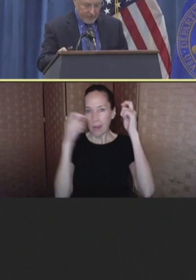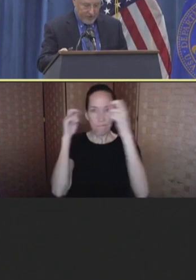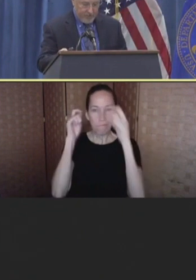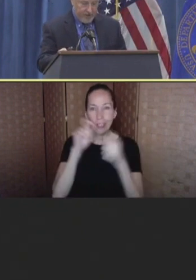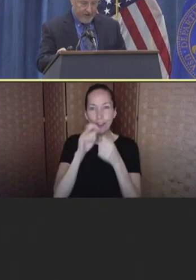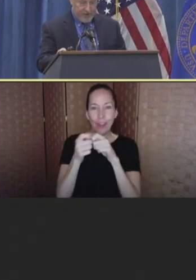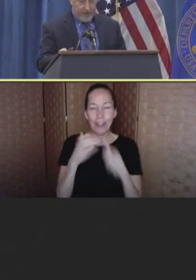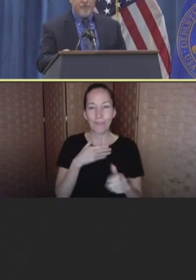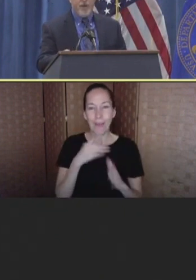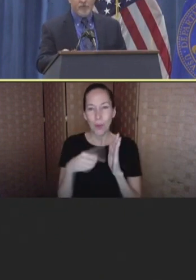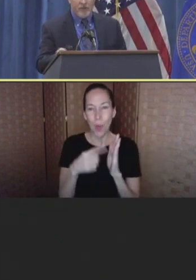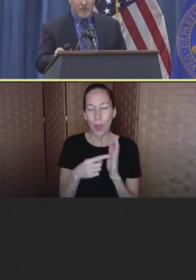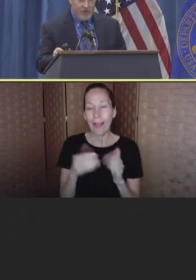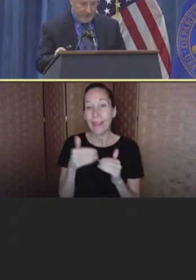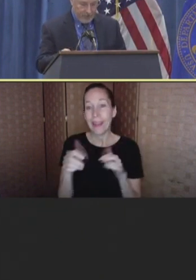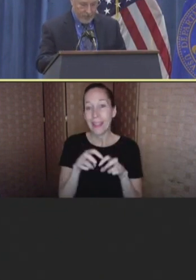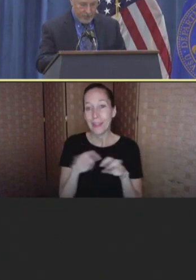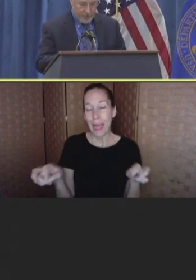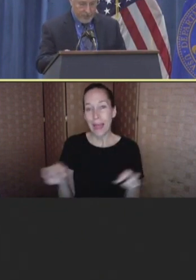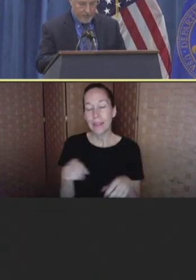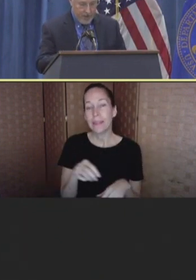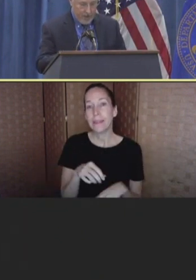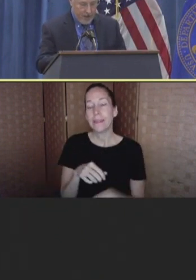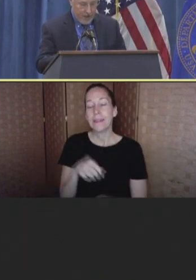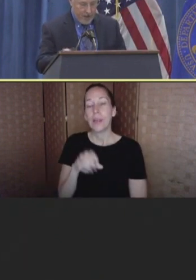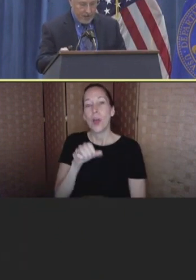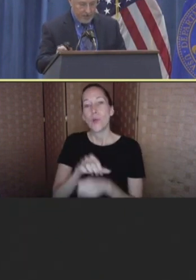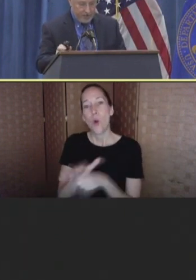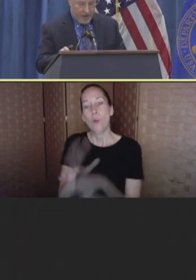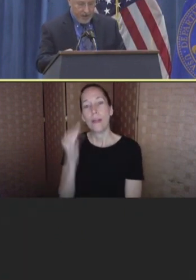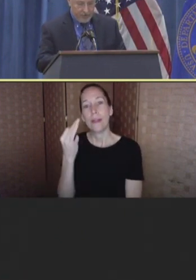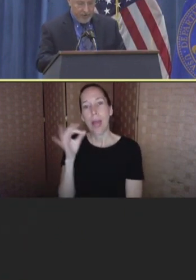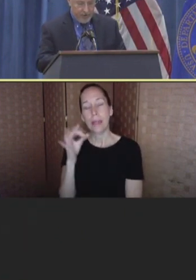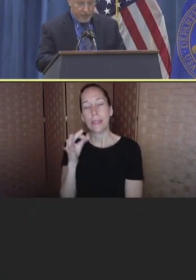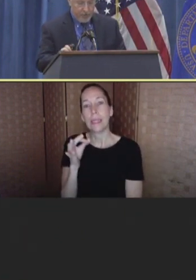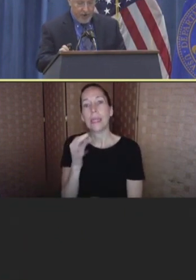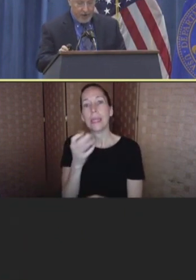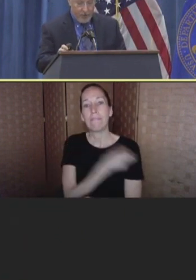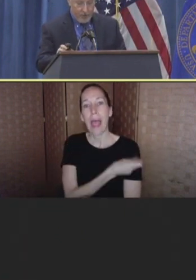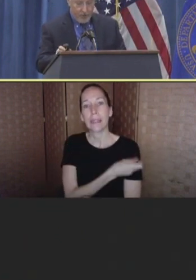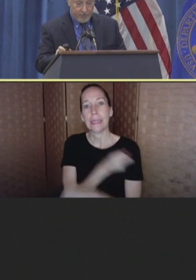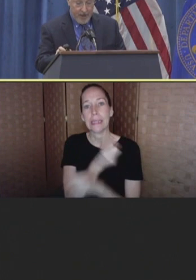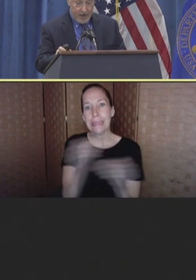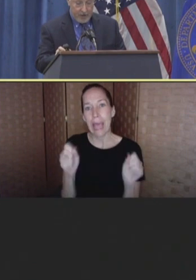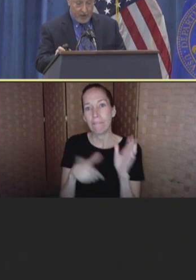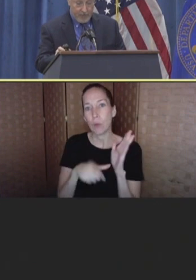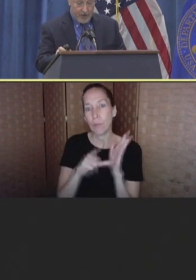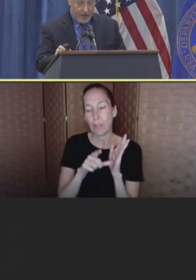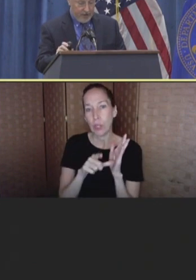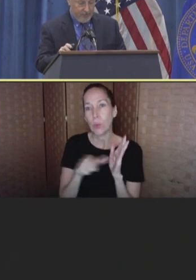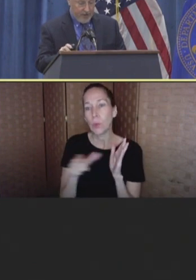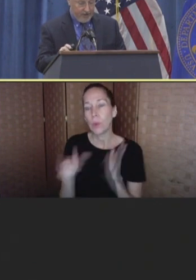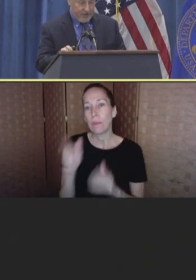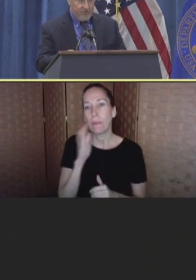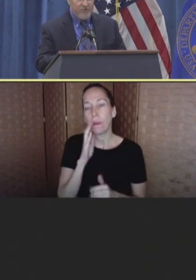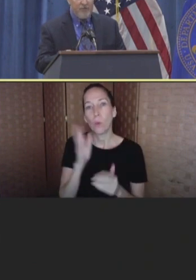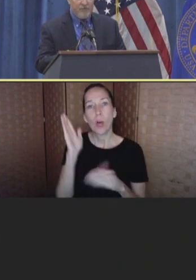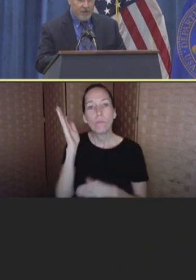COVID-19 Vaccine Safety Review. In this panel, speakers will provide a review of data on COVID-19 vaccine safety.